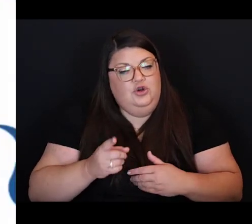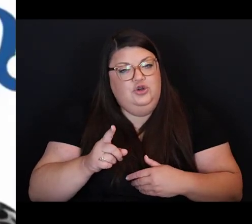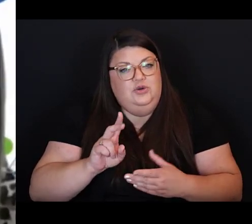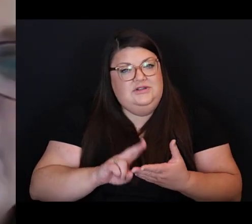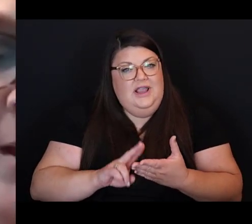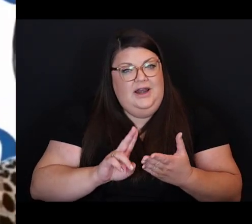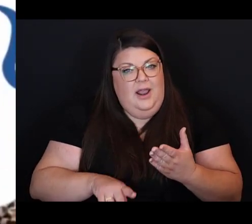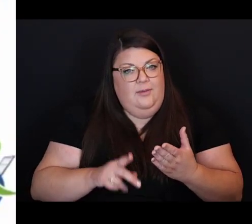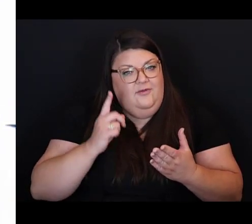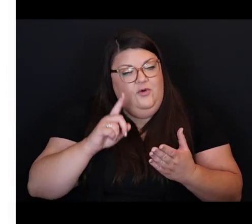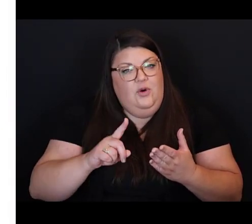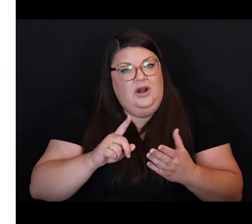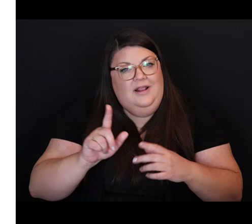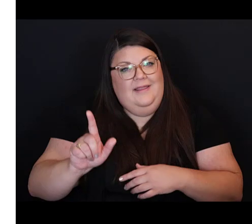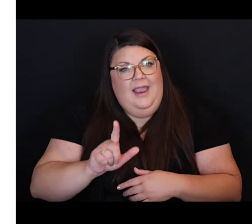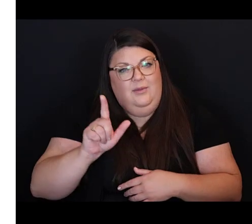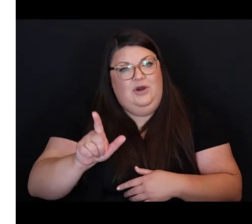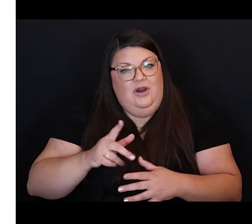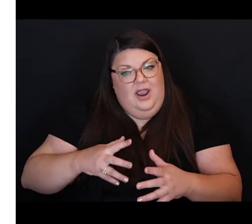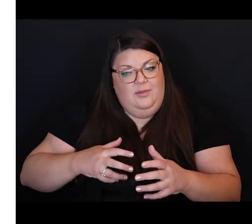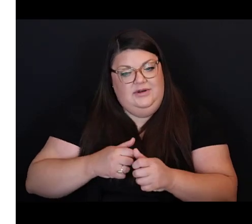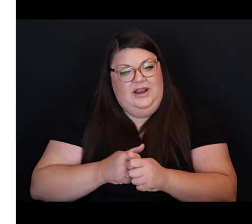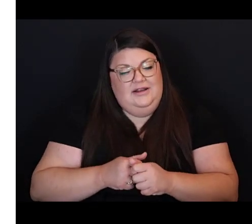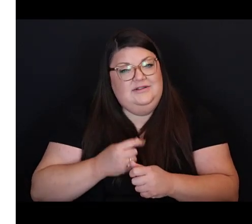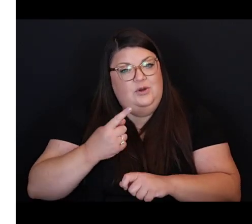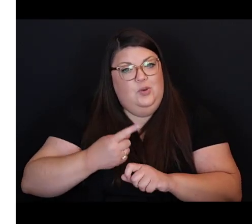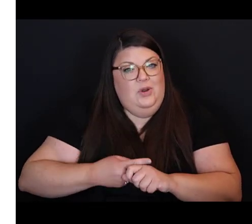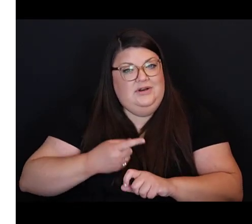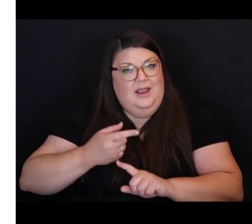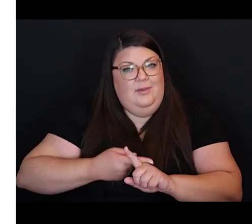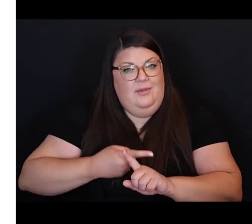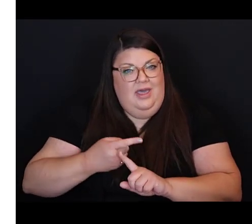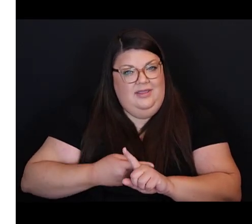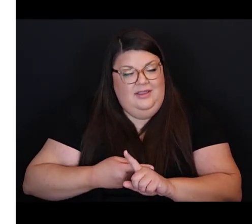sign up for Library Updates. So once a month we'll send out an update that will include all